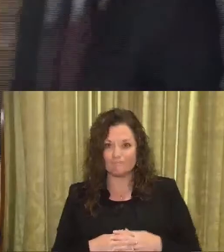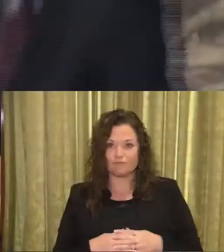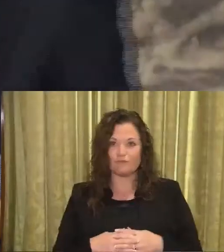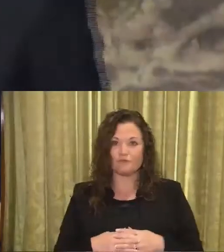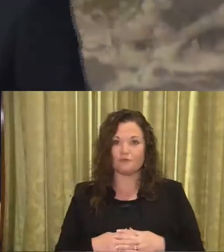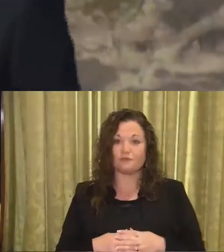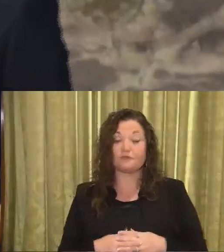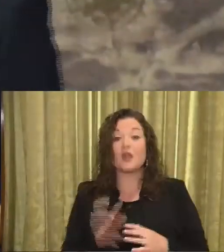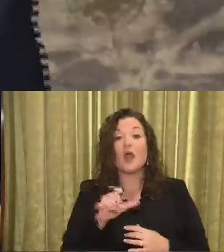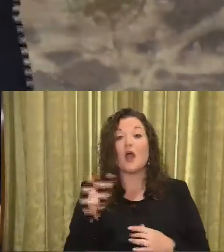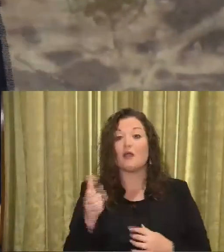Any other questions?